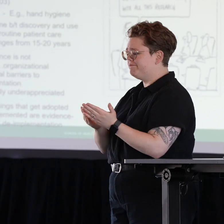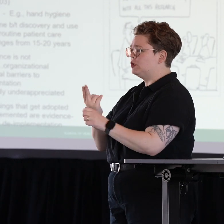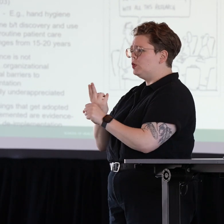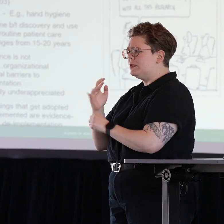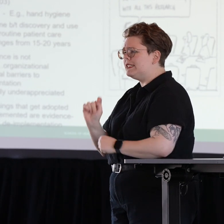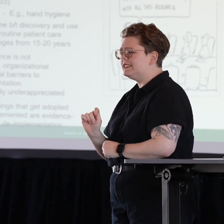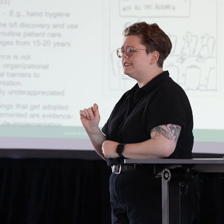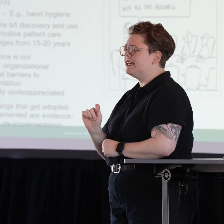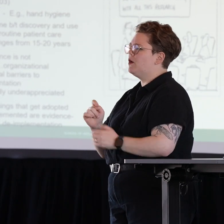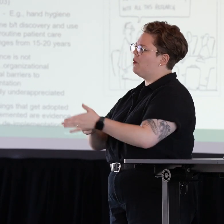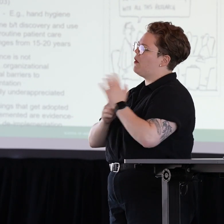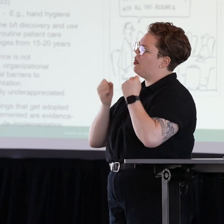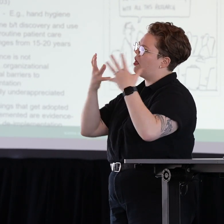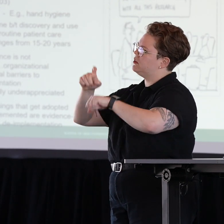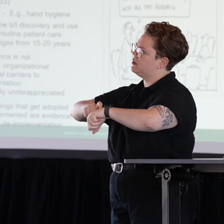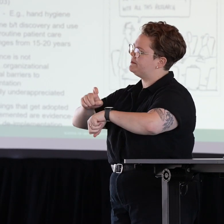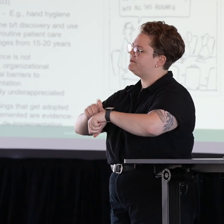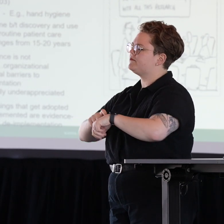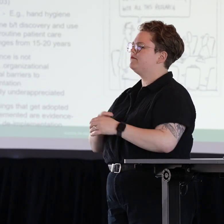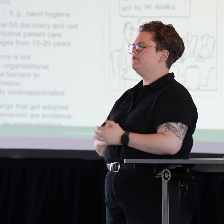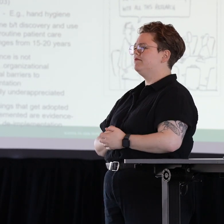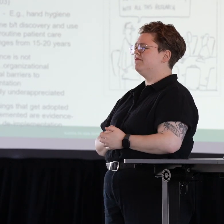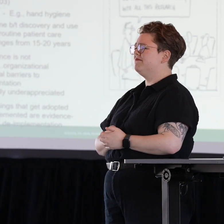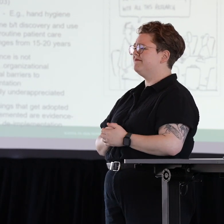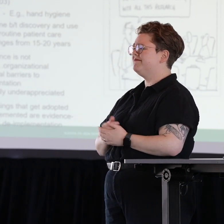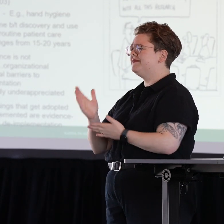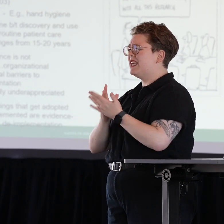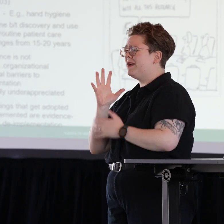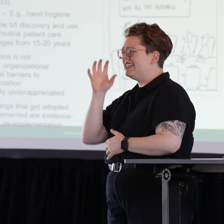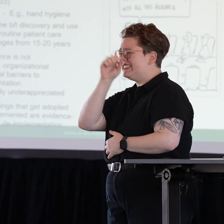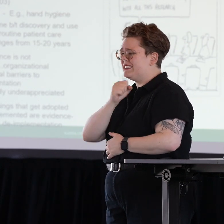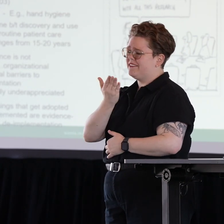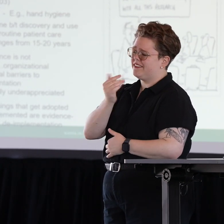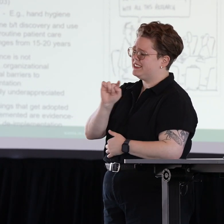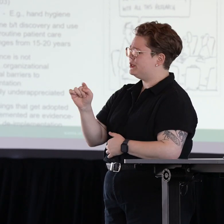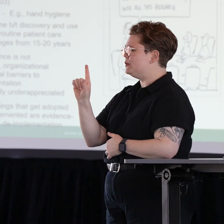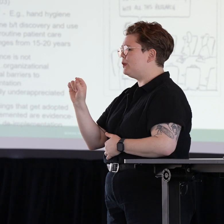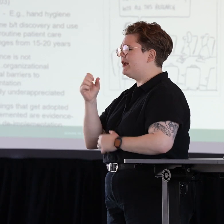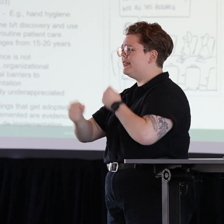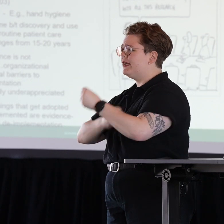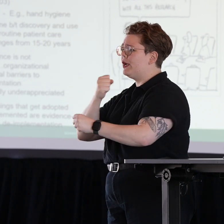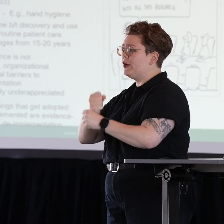takes an incredibly long time. Some estimates put that between 15 to 20 years before things that get developed actually